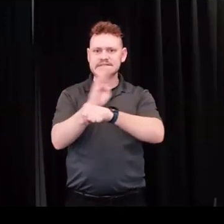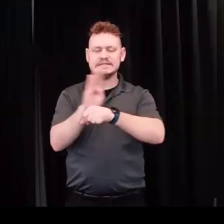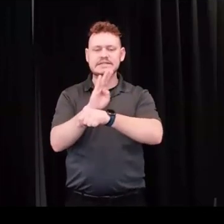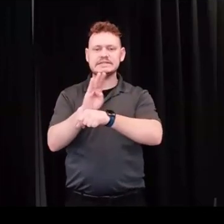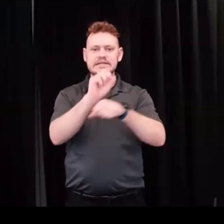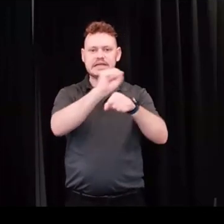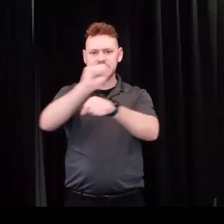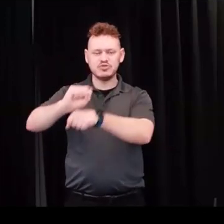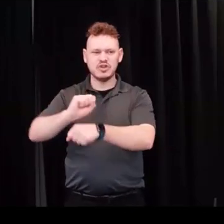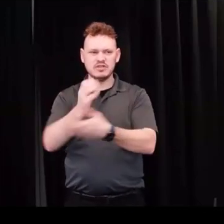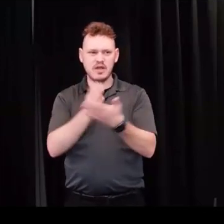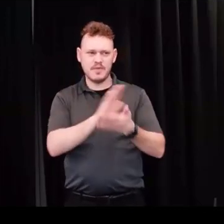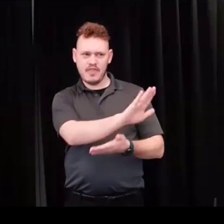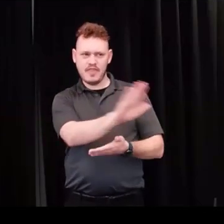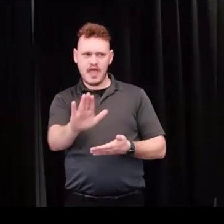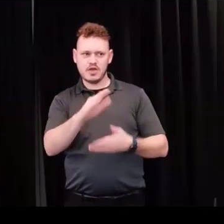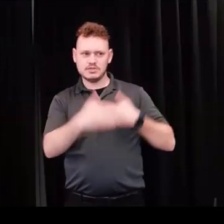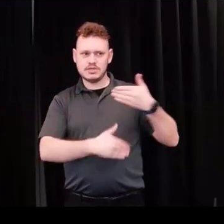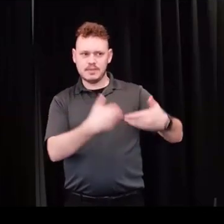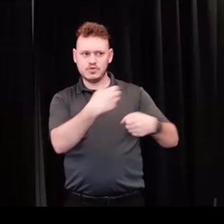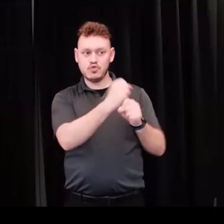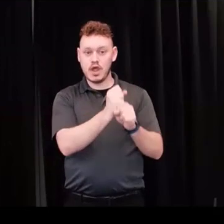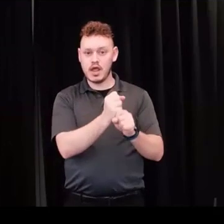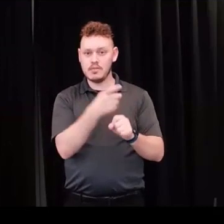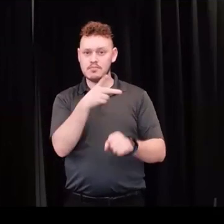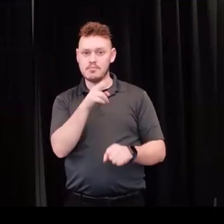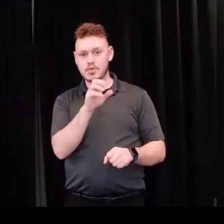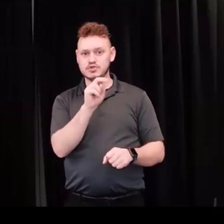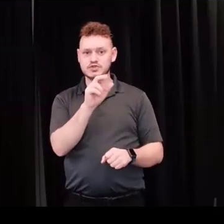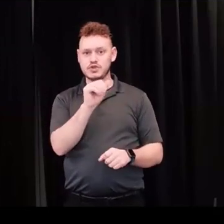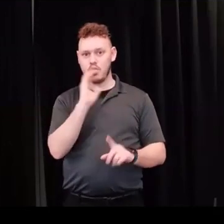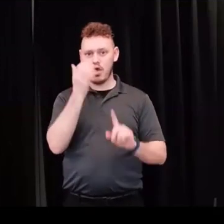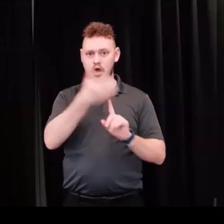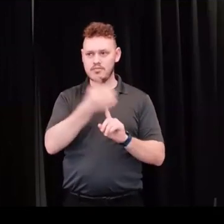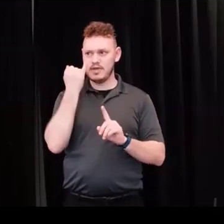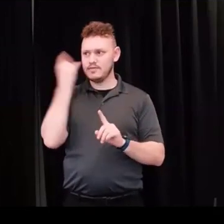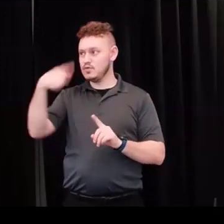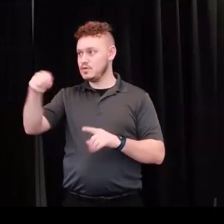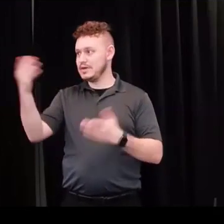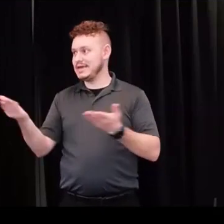their steps to create a persona. So those of those of you in the room, or those of you in our virtual